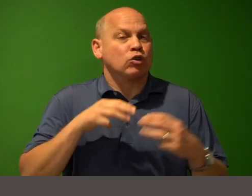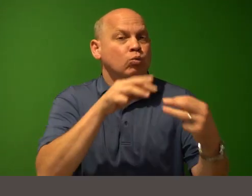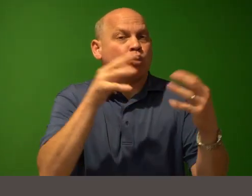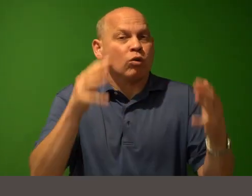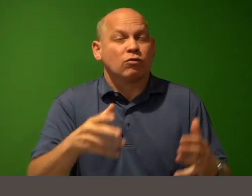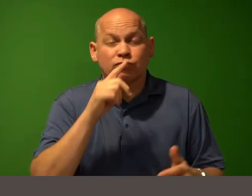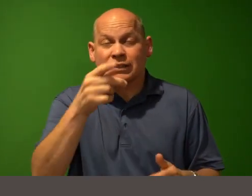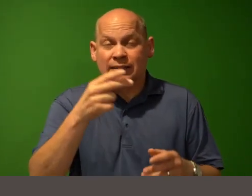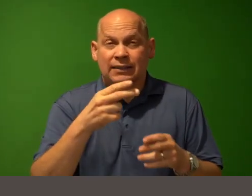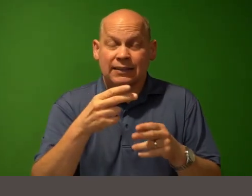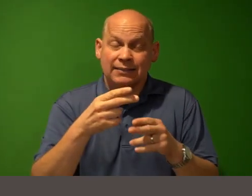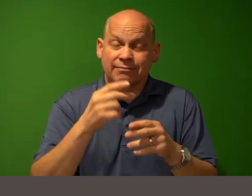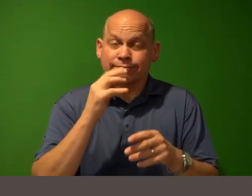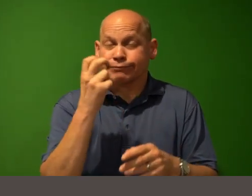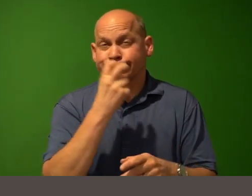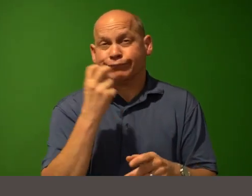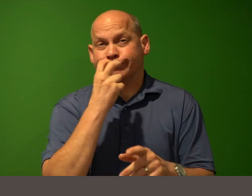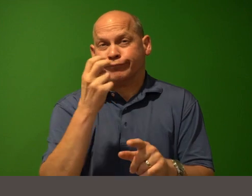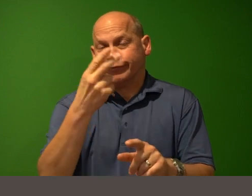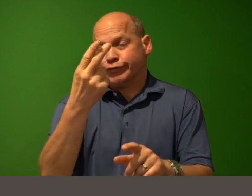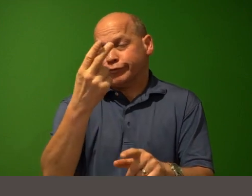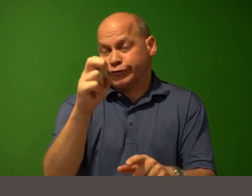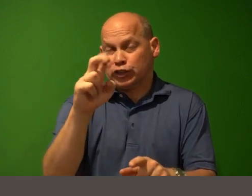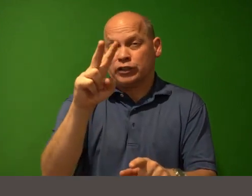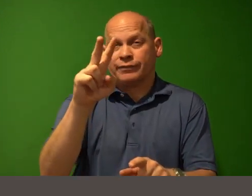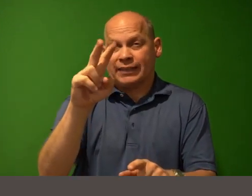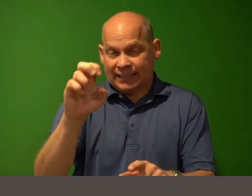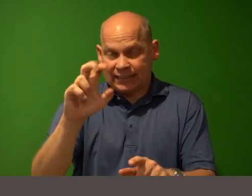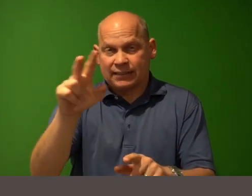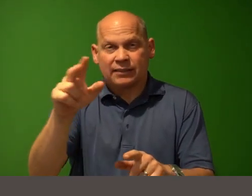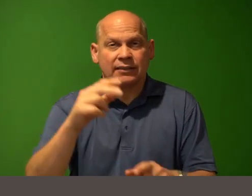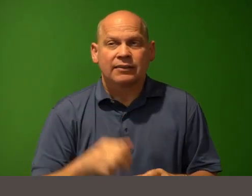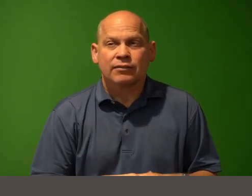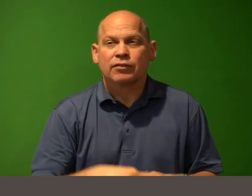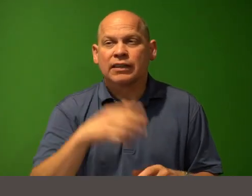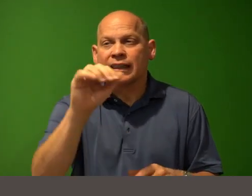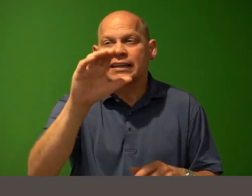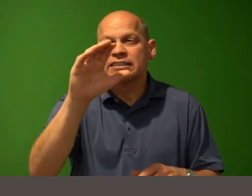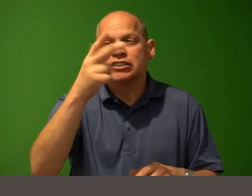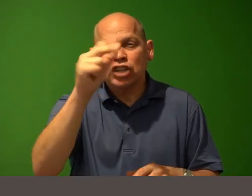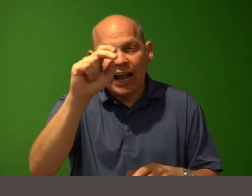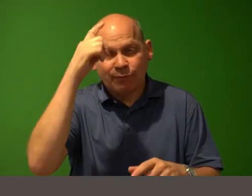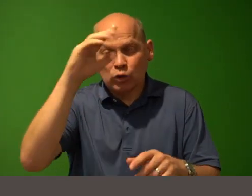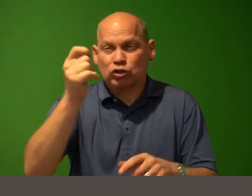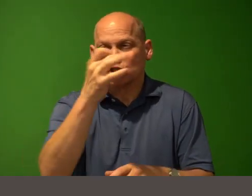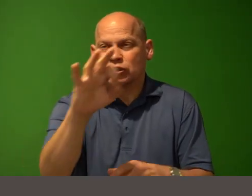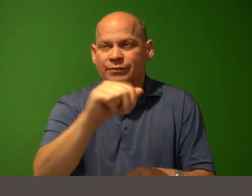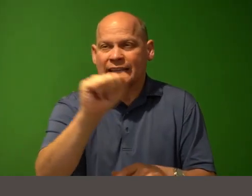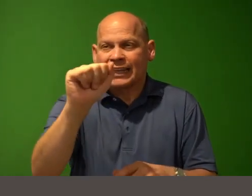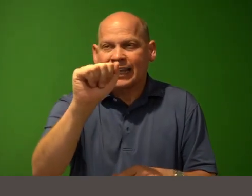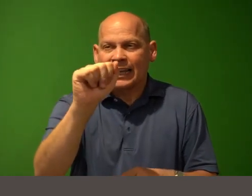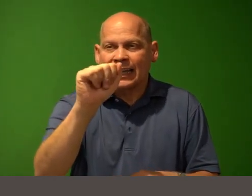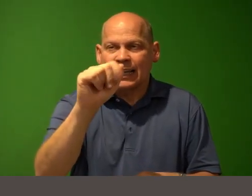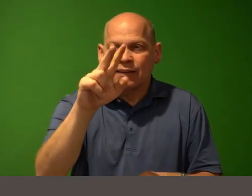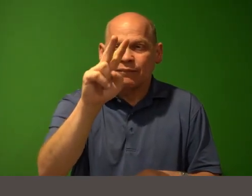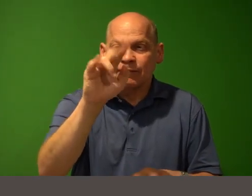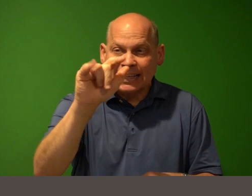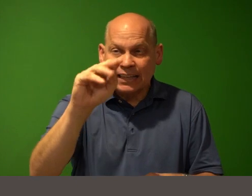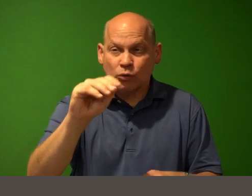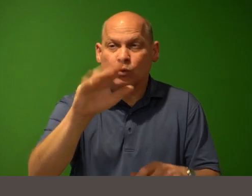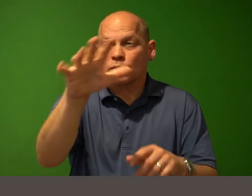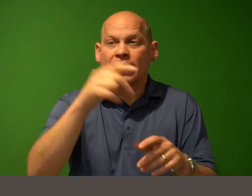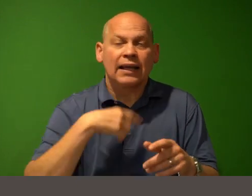Herve. Viho is Cheyenne for chief. Aniglo is somebody who cannot stand still or is tired